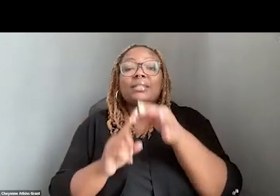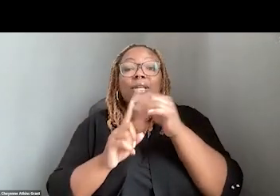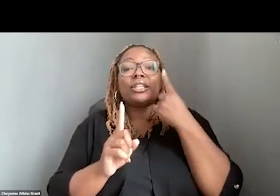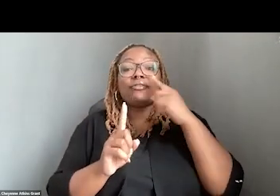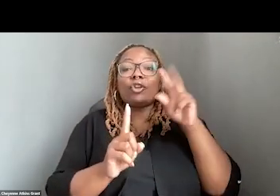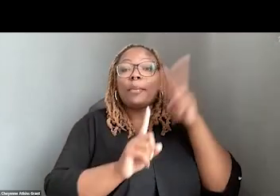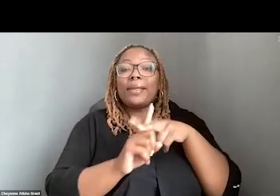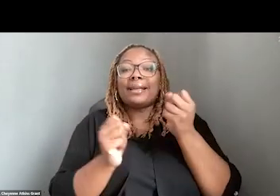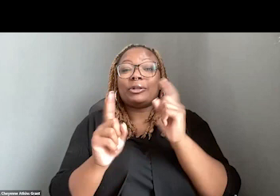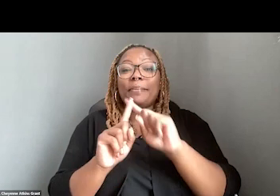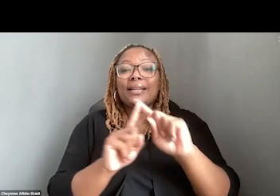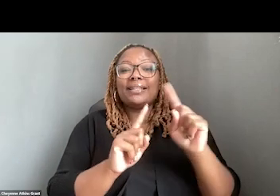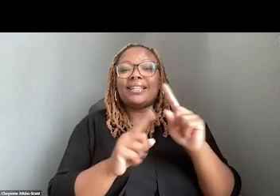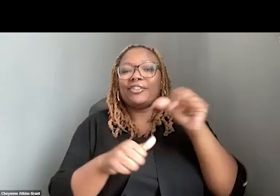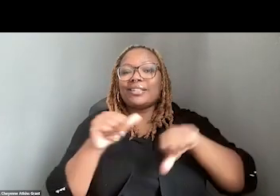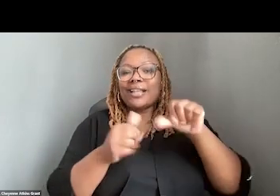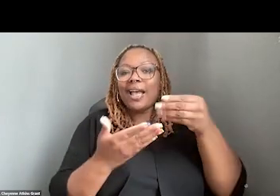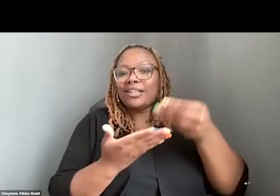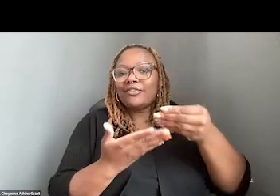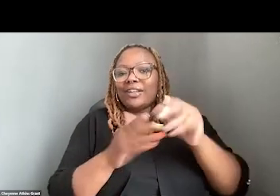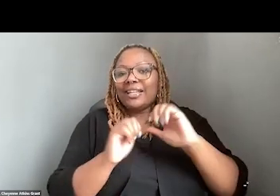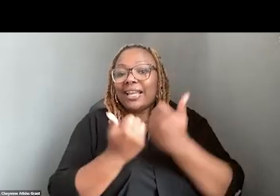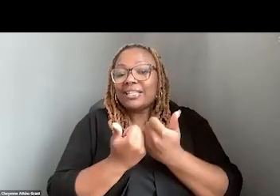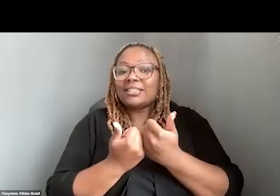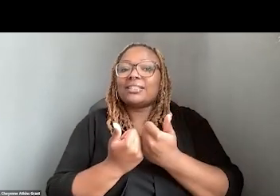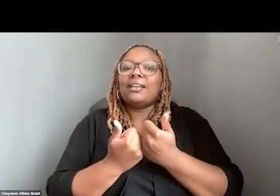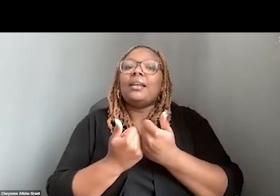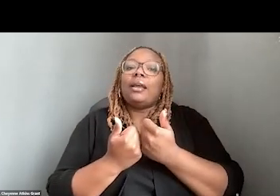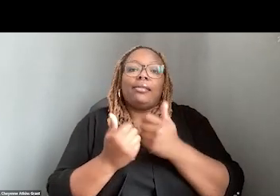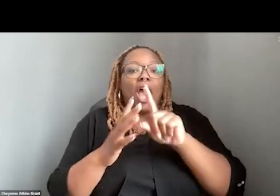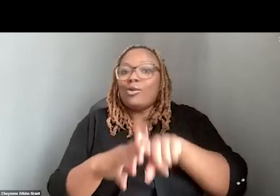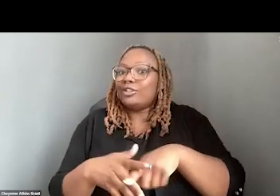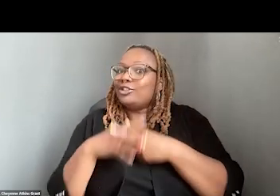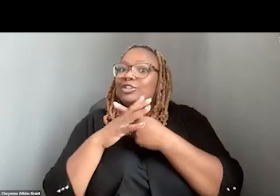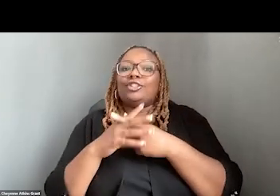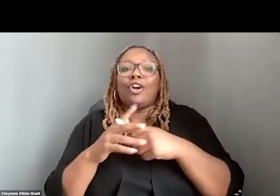to many different science funding agencies? And that was the genesis of SciENcv.